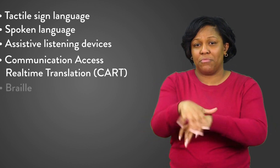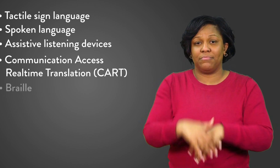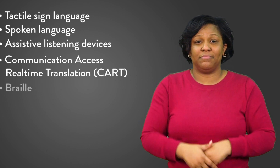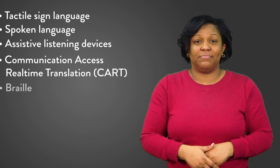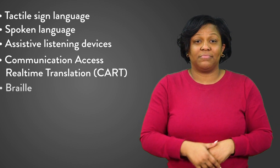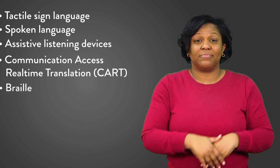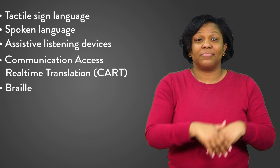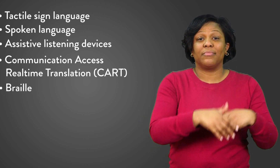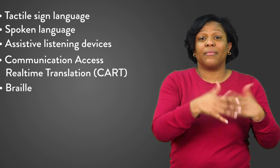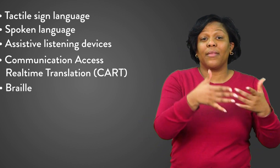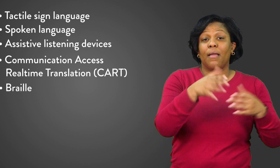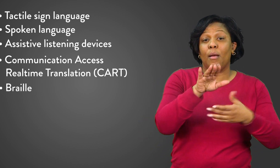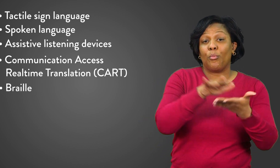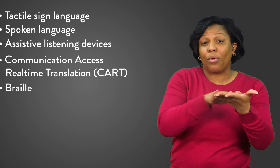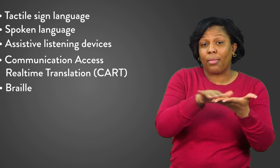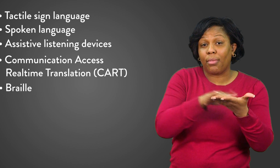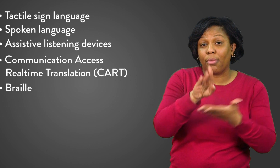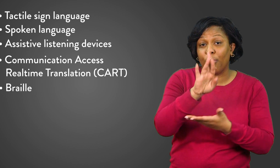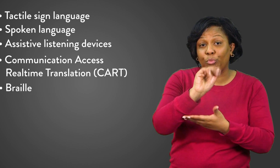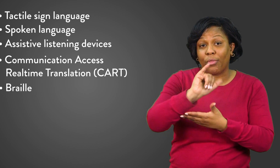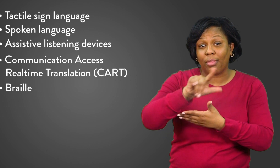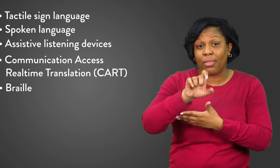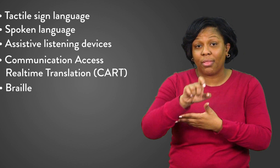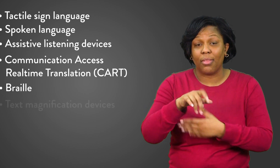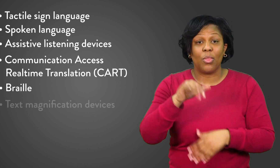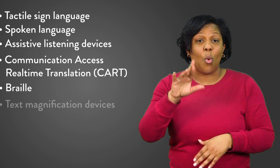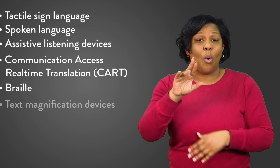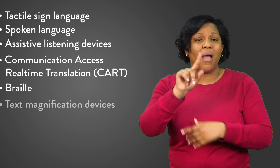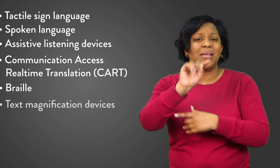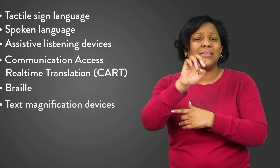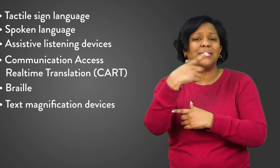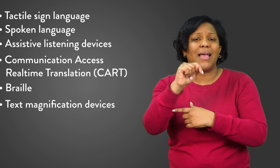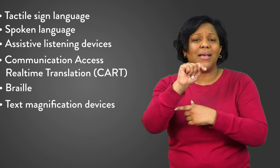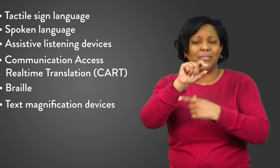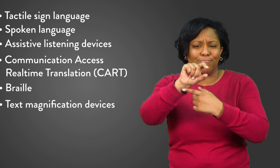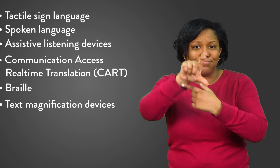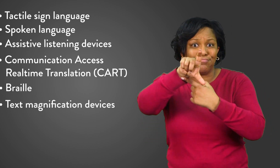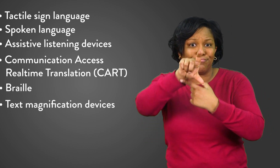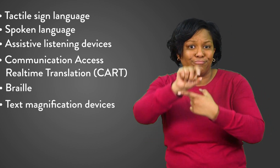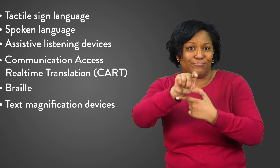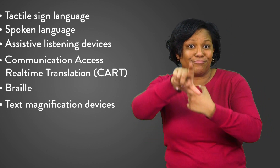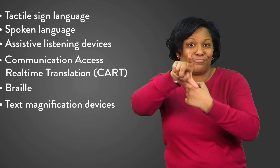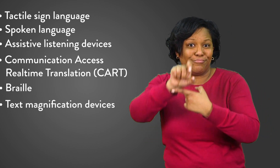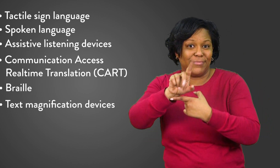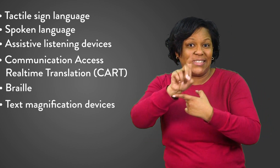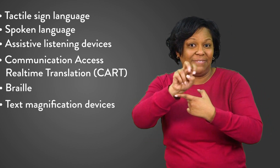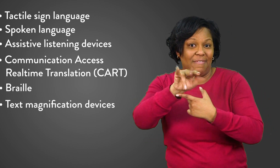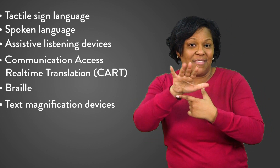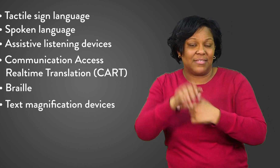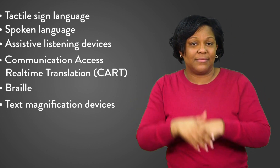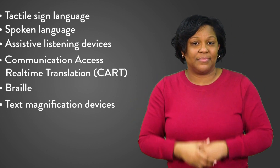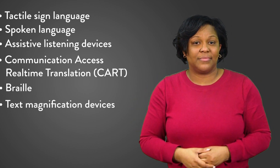braille and text magnification devices.